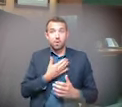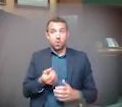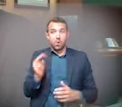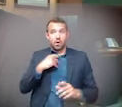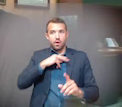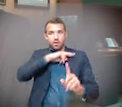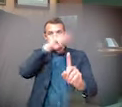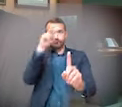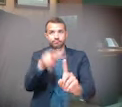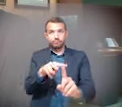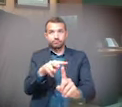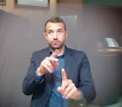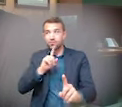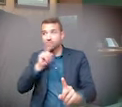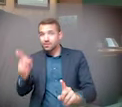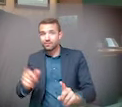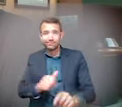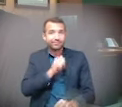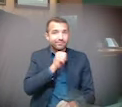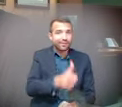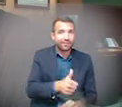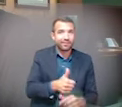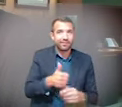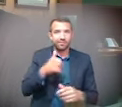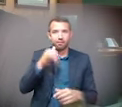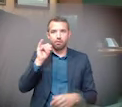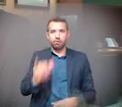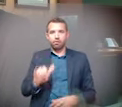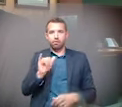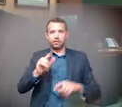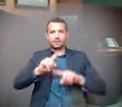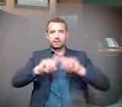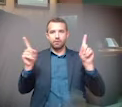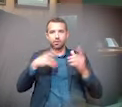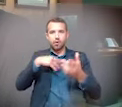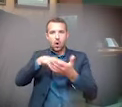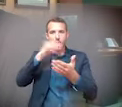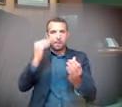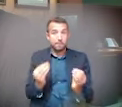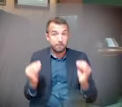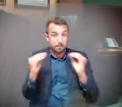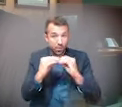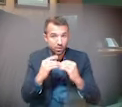my perceptions around what was real and what was not real. I encourage everyone to at least embark on that journey.